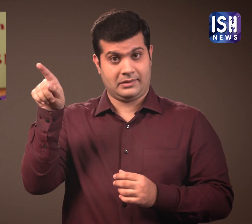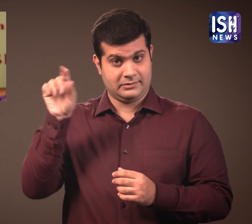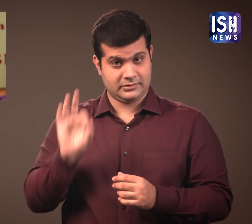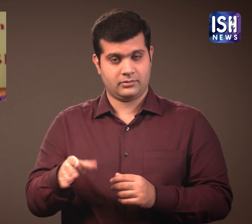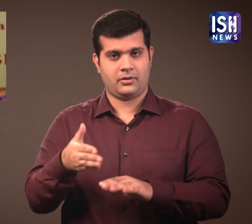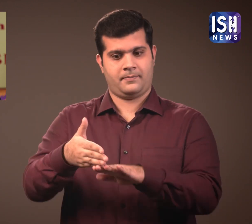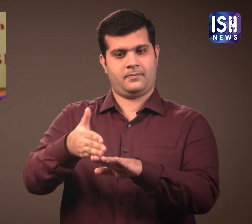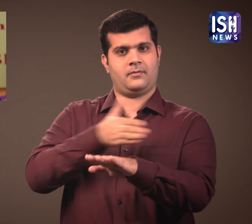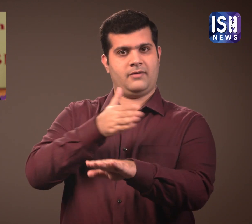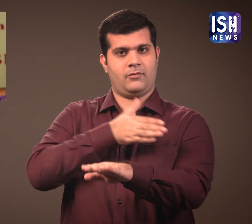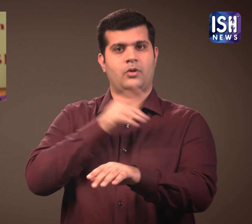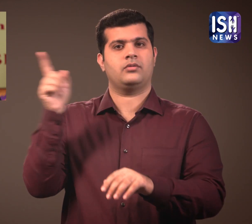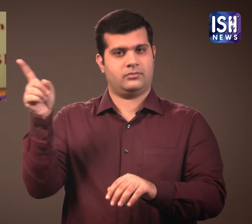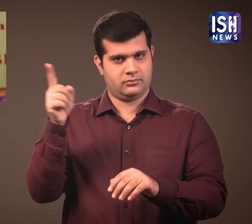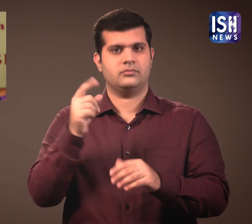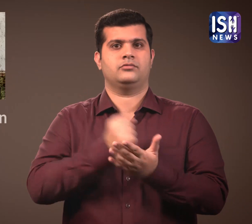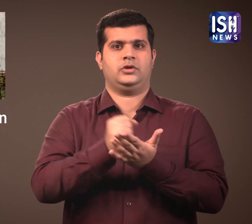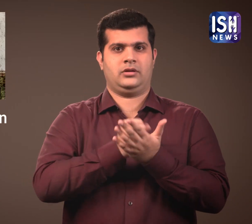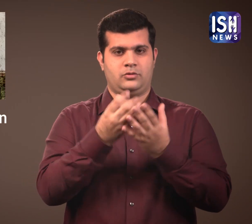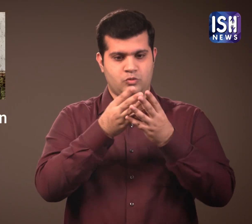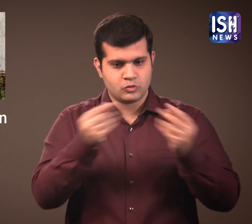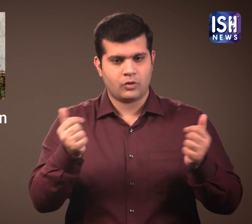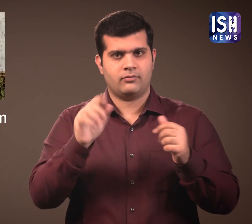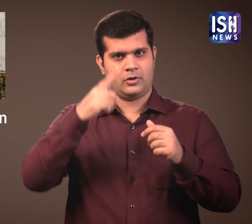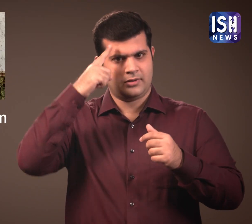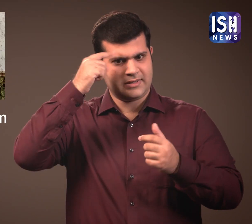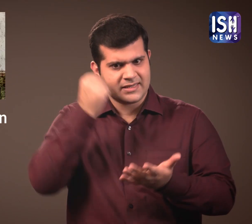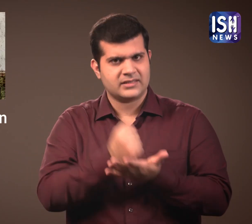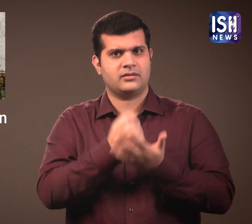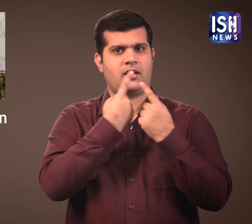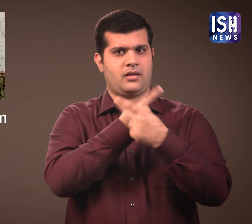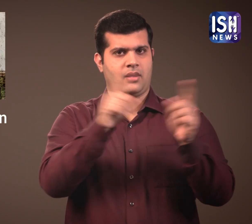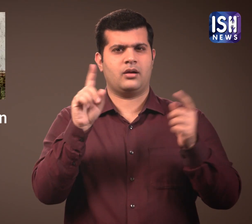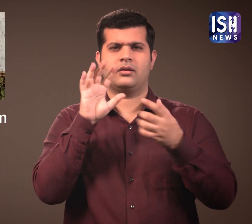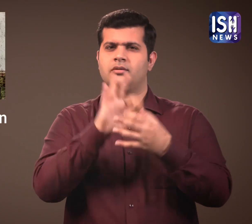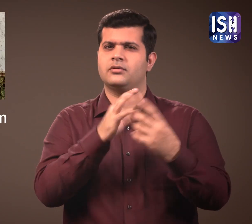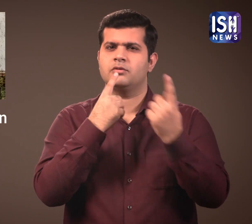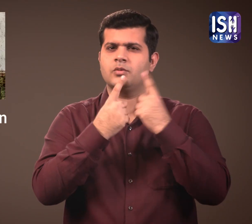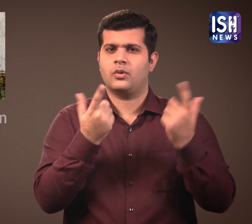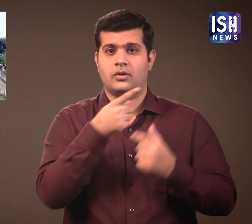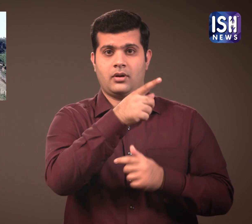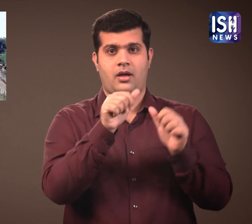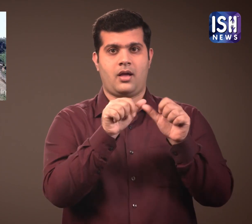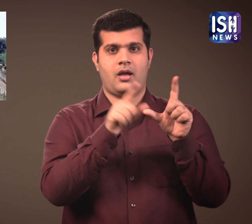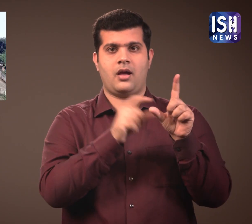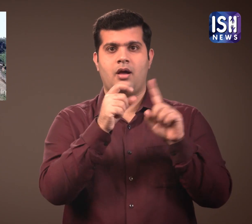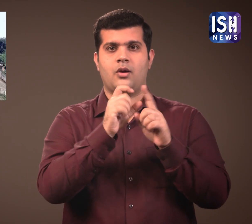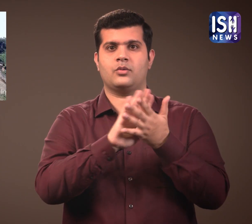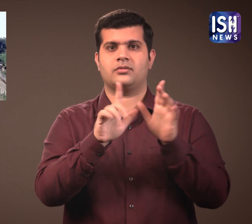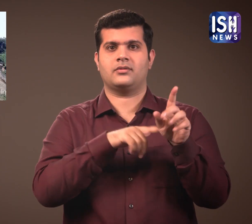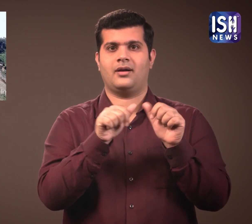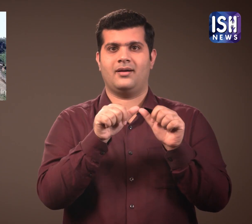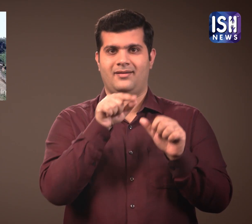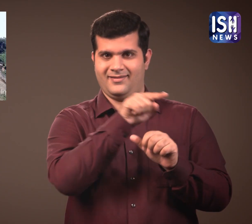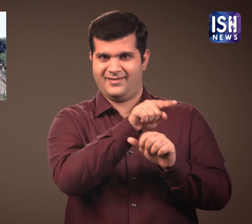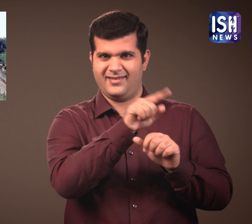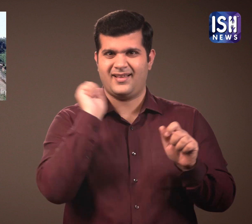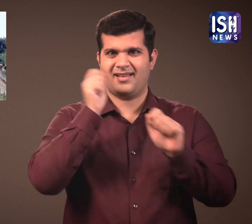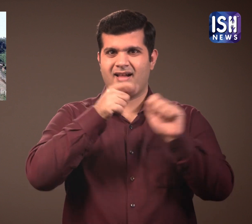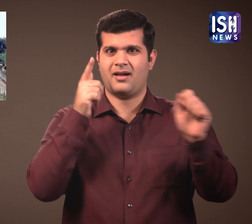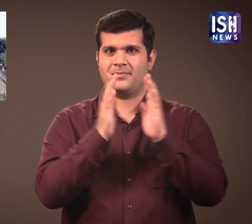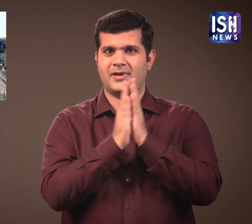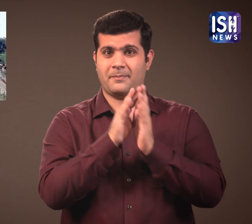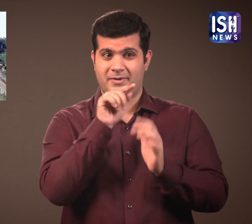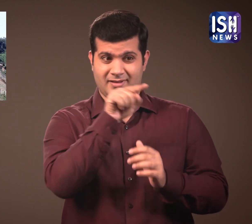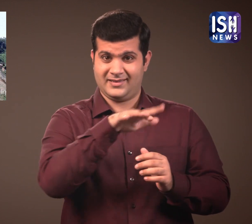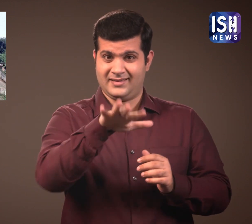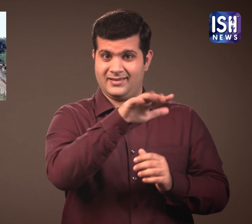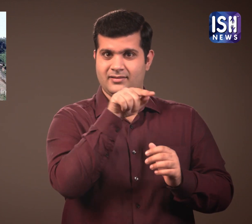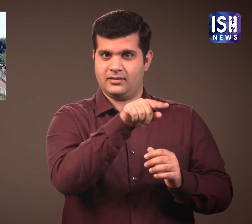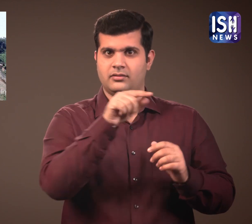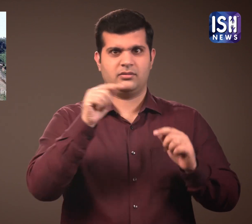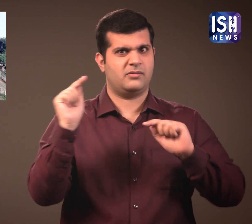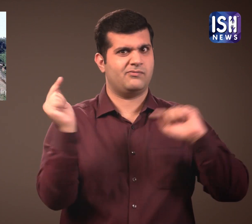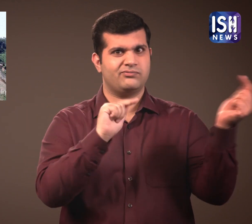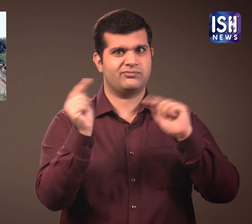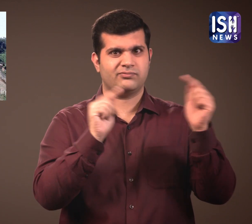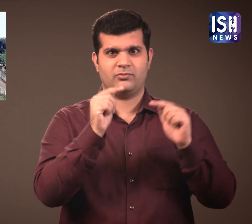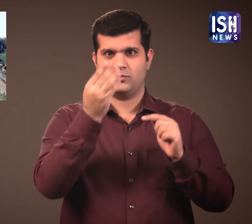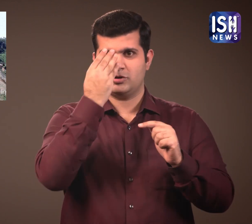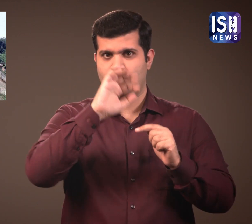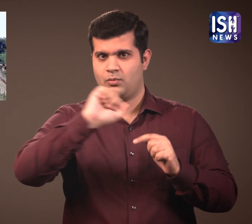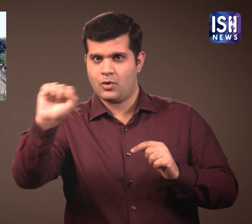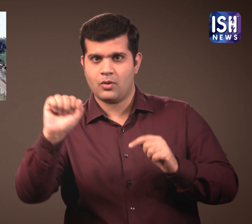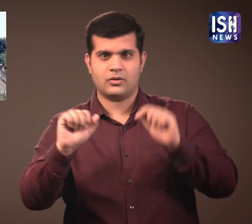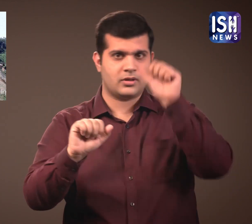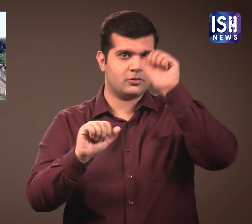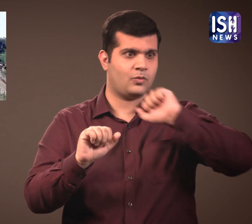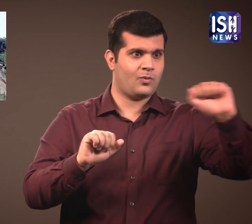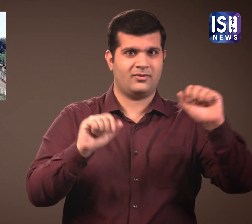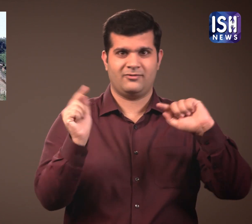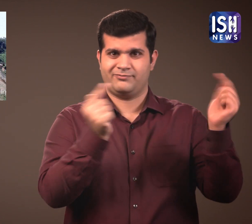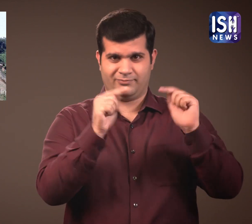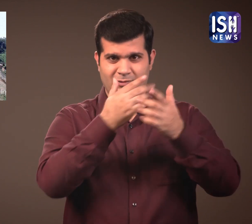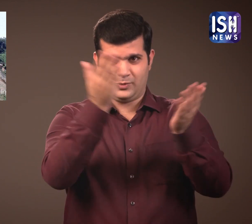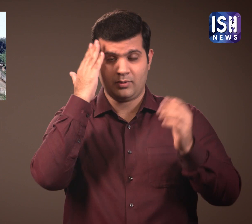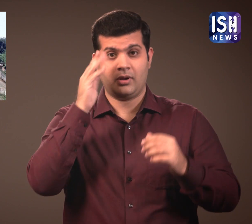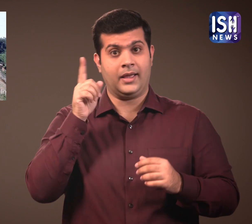Before retirement he will try to solve and make a decision regarding the Ayodhya land dispute between Hindus and Muslim.